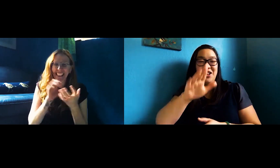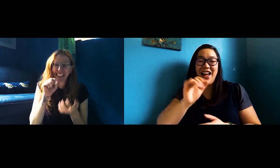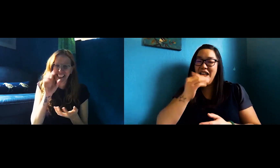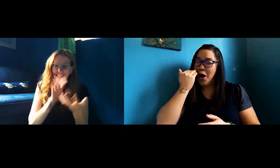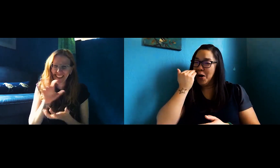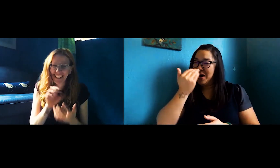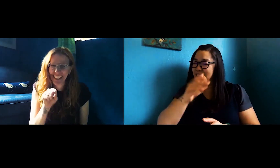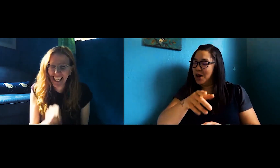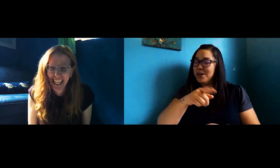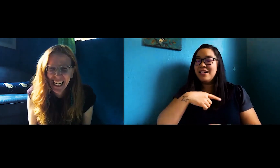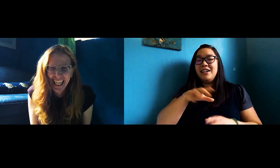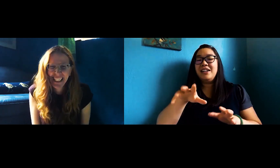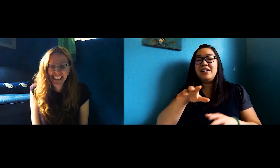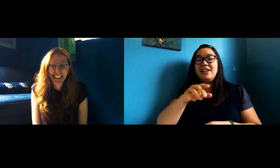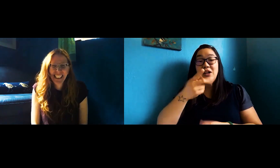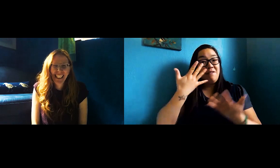it's confusing - Yeah, it's confusing.